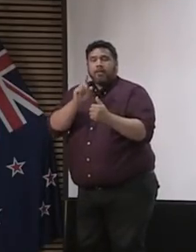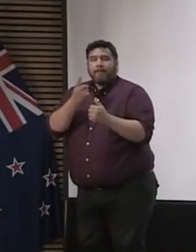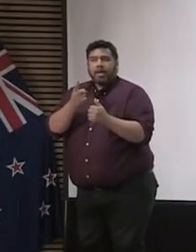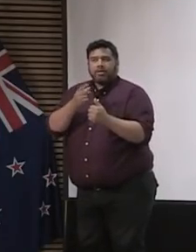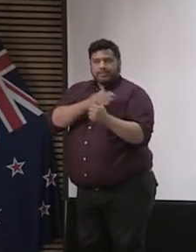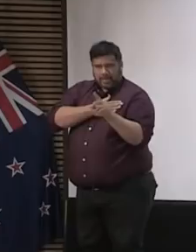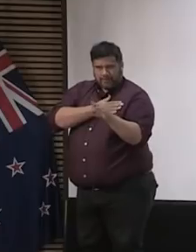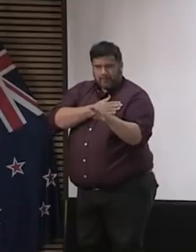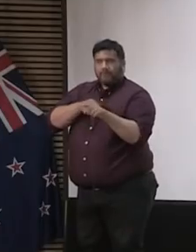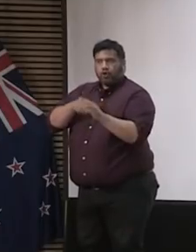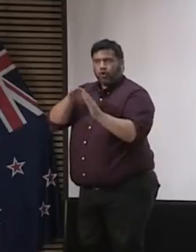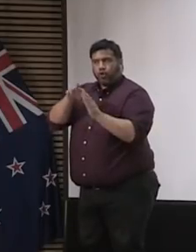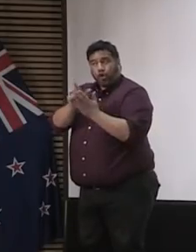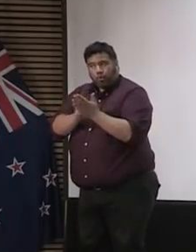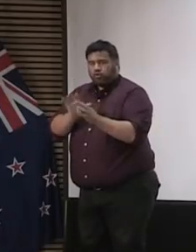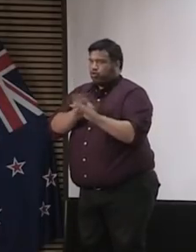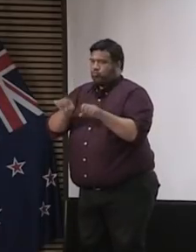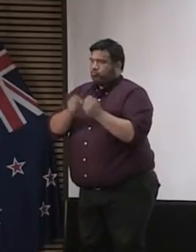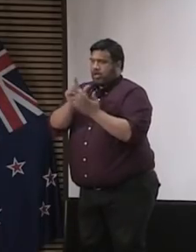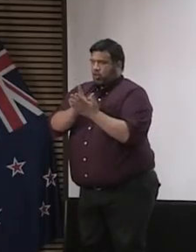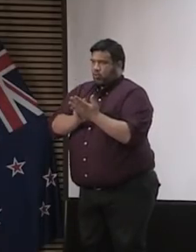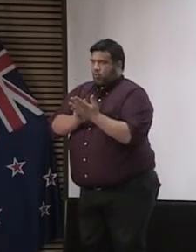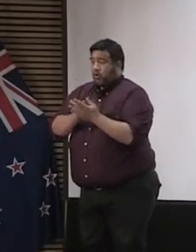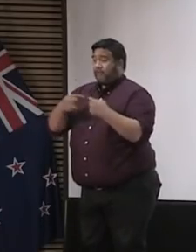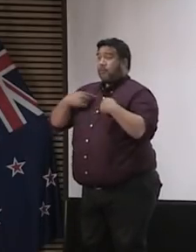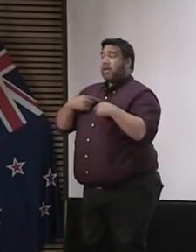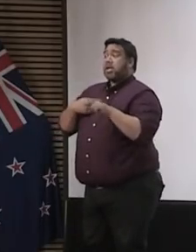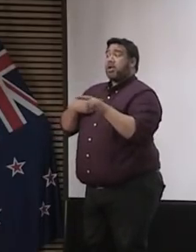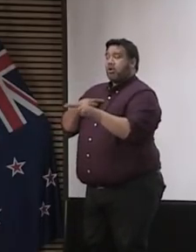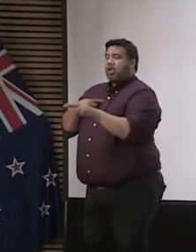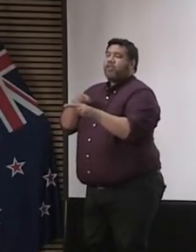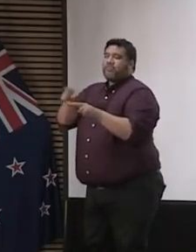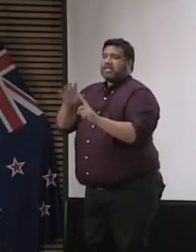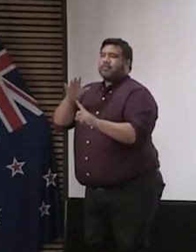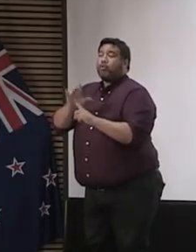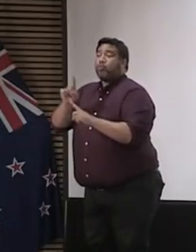within the law andso for me, that has actuallybeen the important thing thatpolice have been aware,